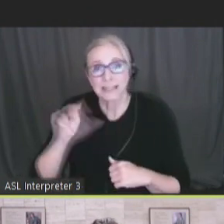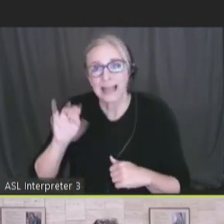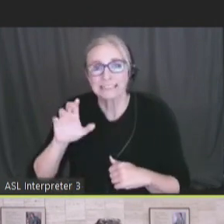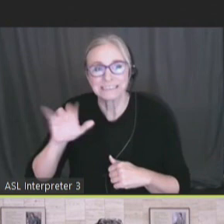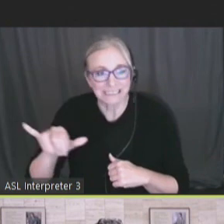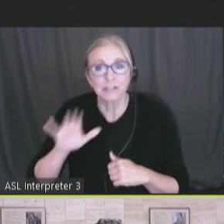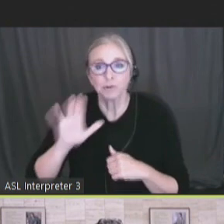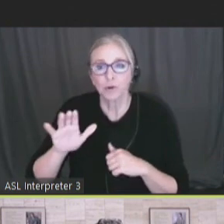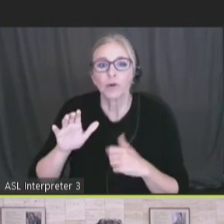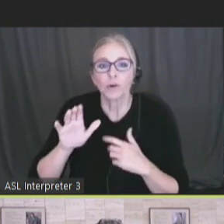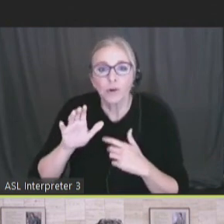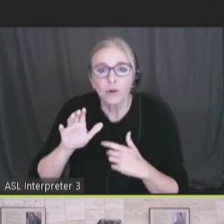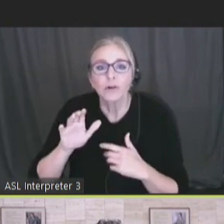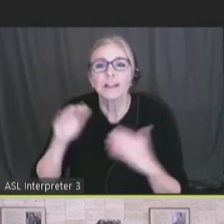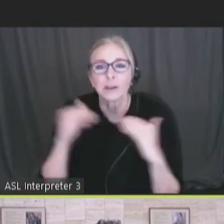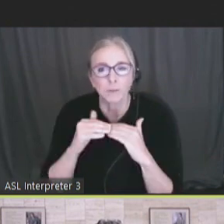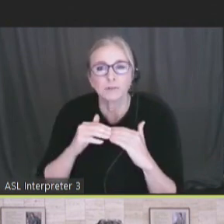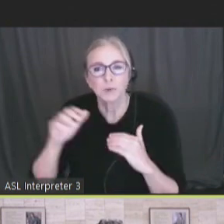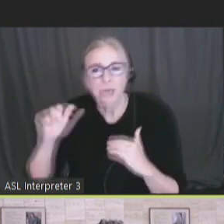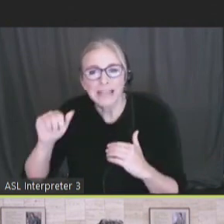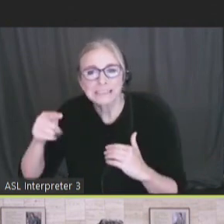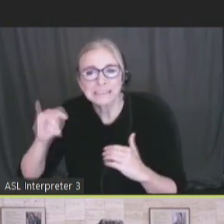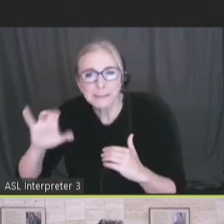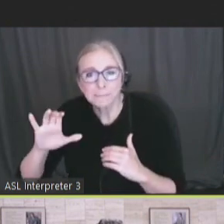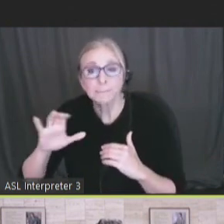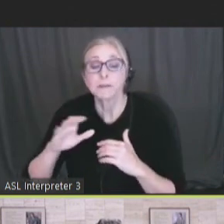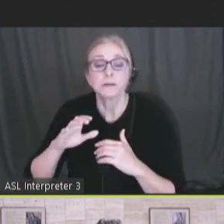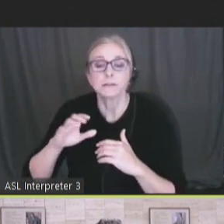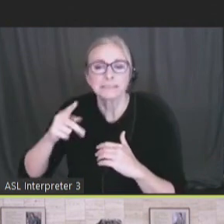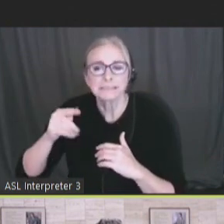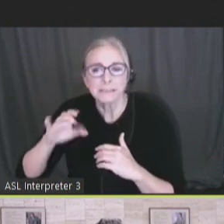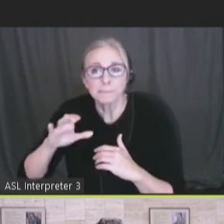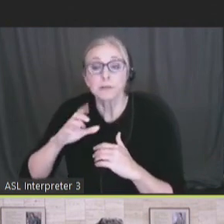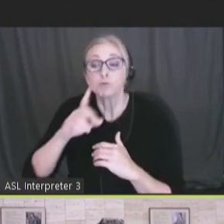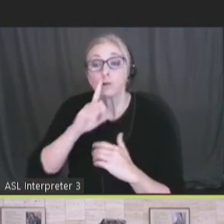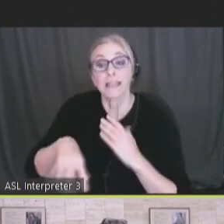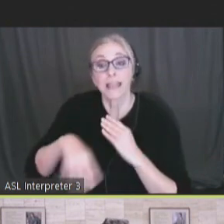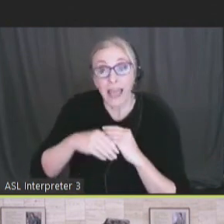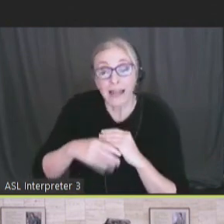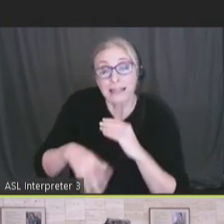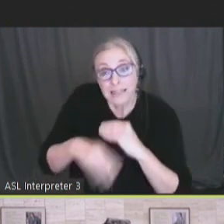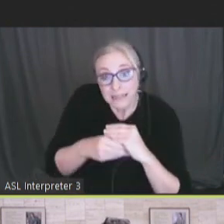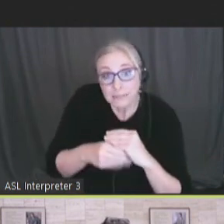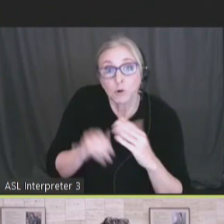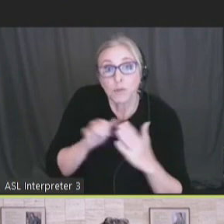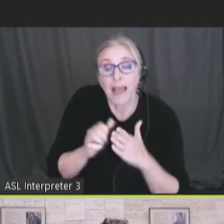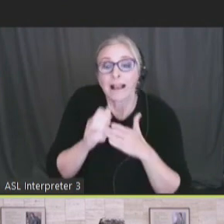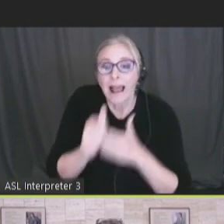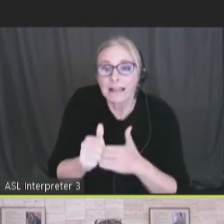ACIP equivalent, recently released an addendum to the guidance of the use of COVID-19 vaccines